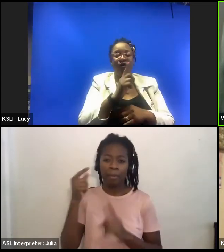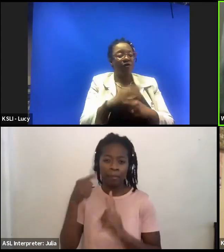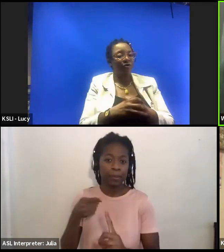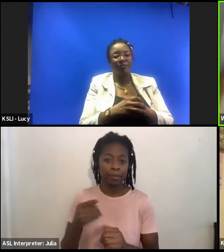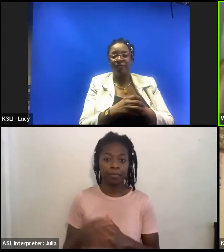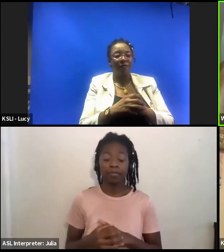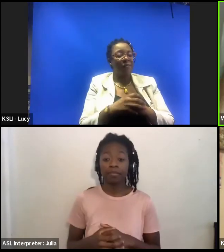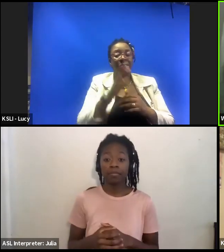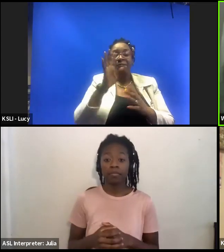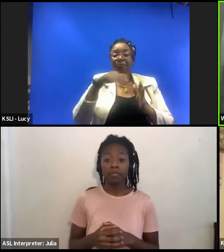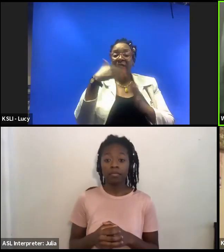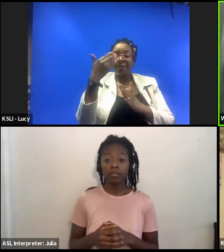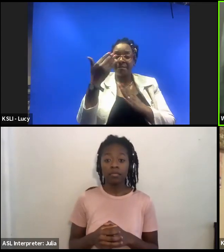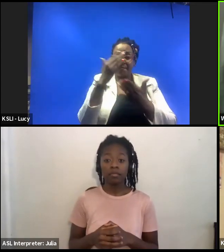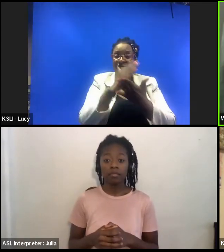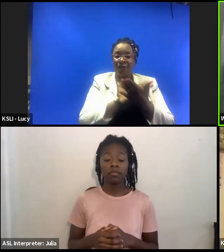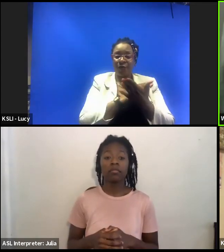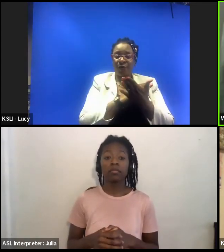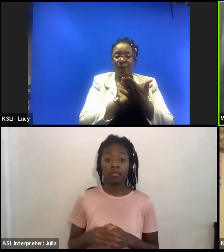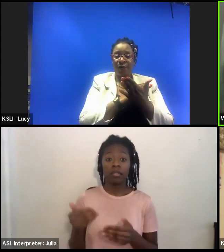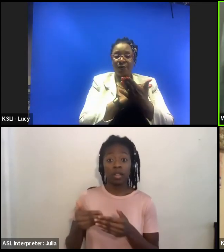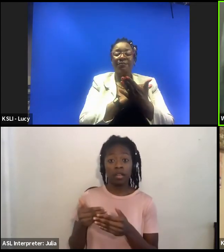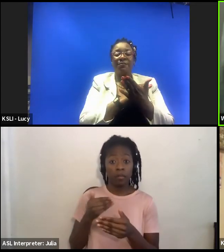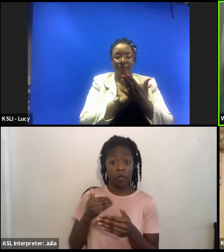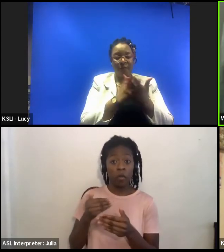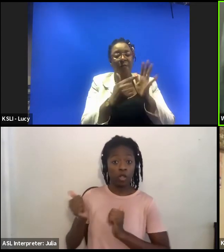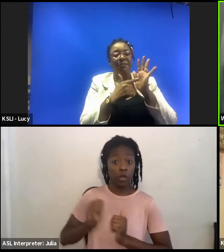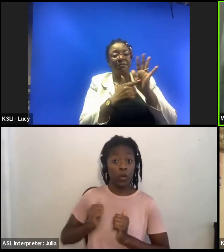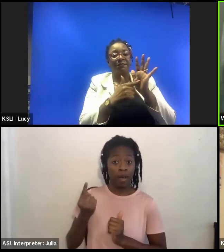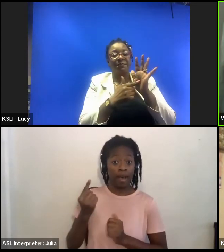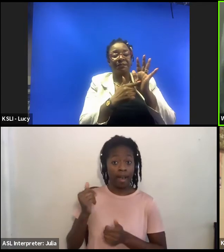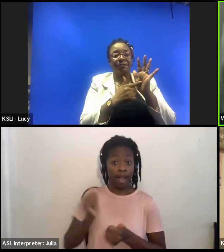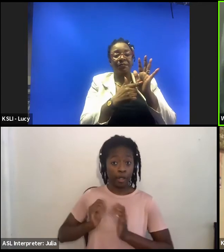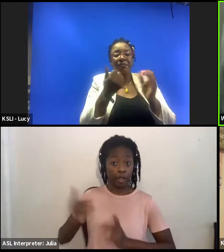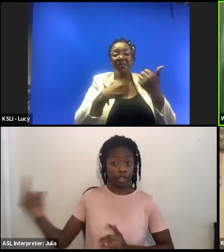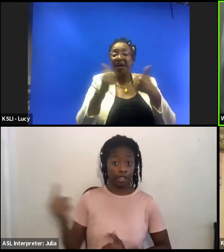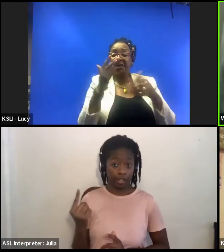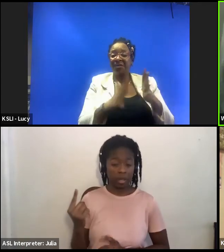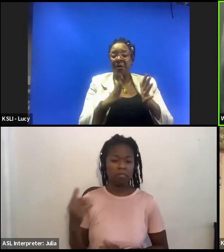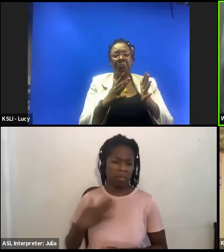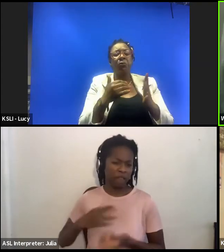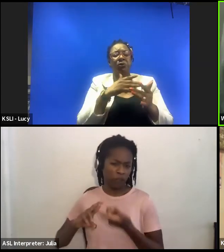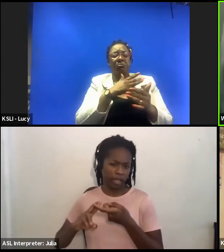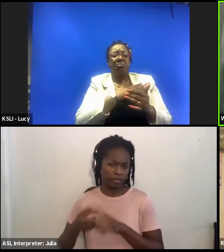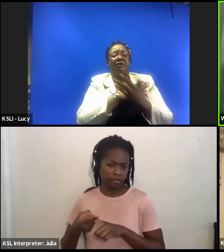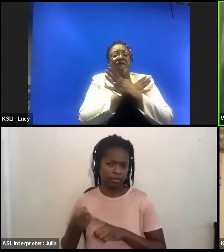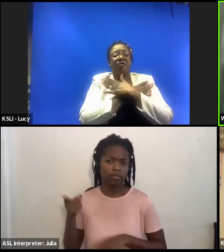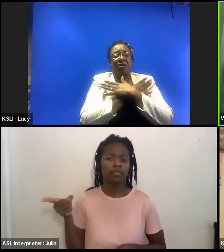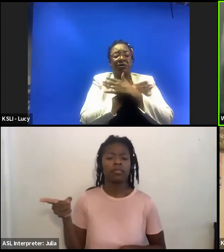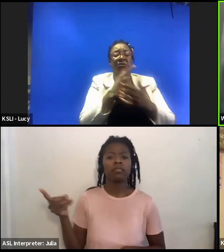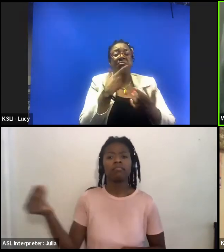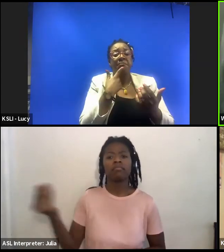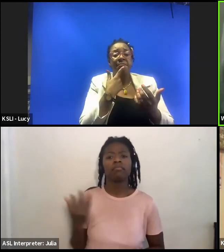So before the show one of the actors approached me, she was a dear friend of mine, and she told me that,